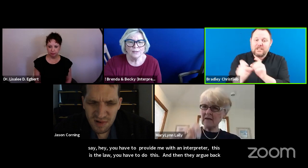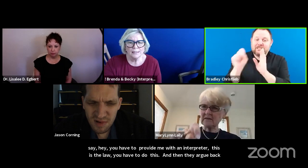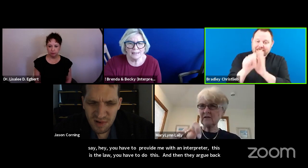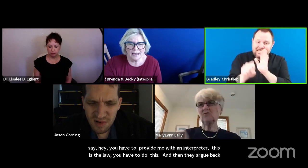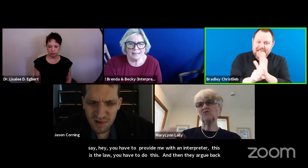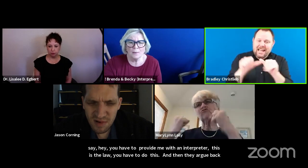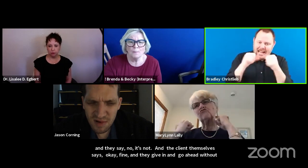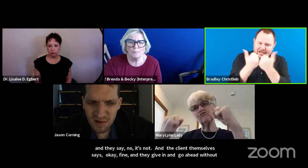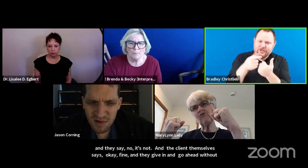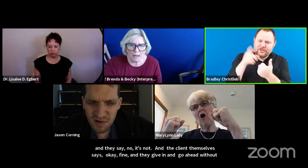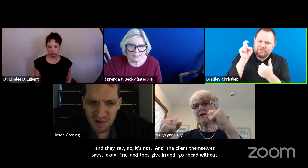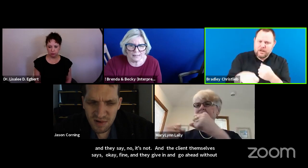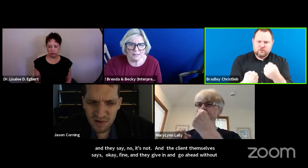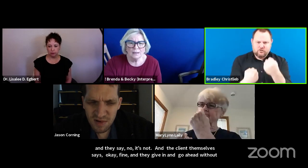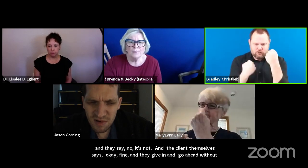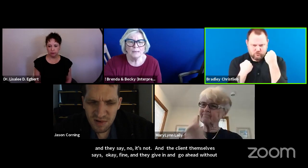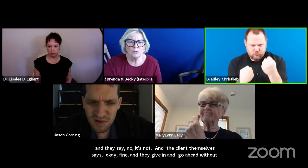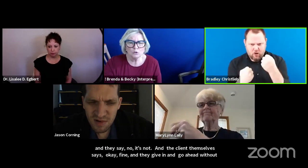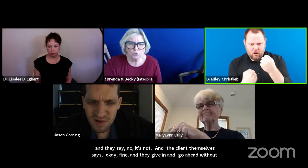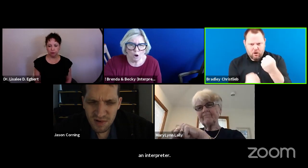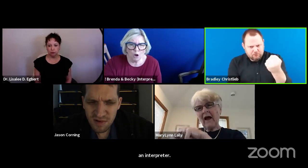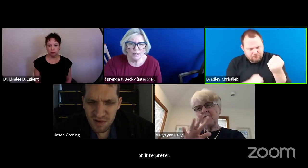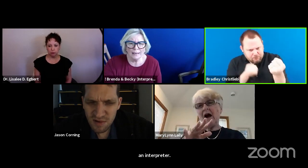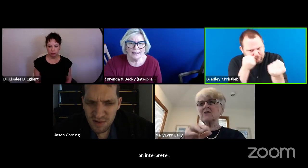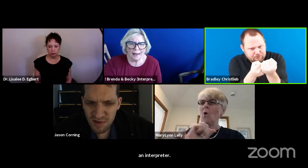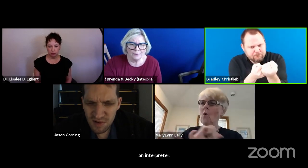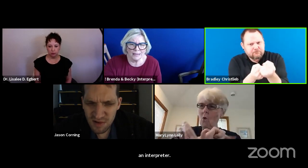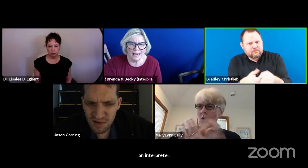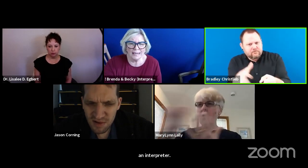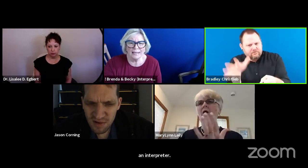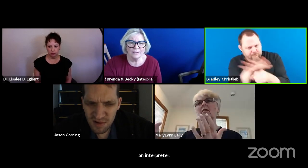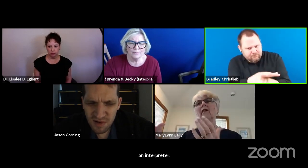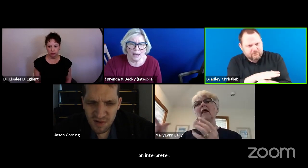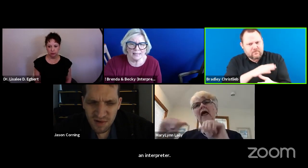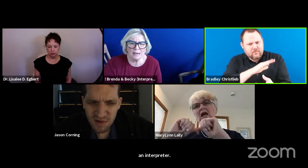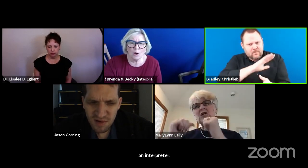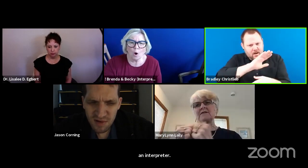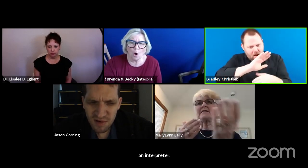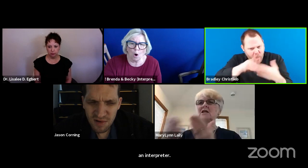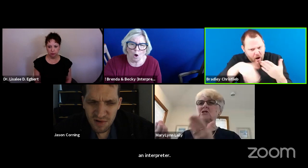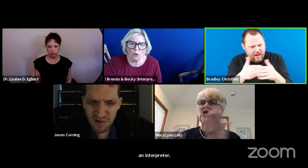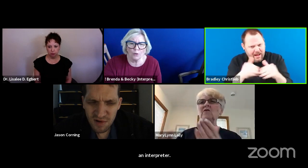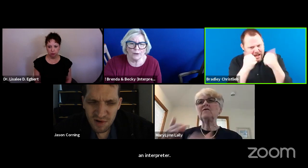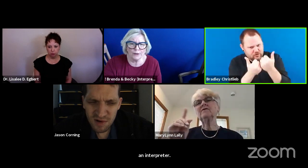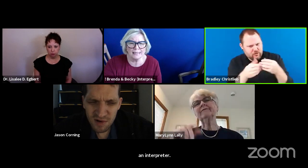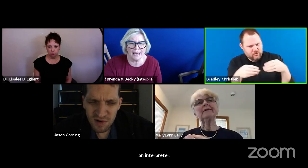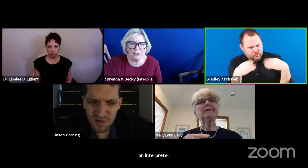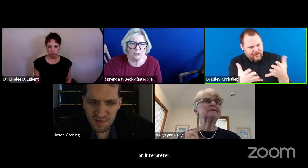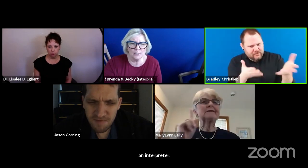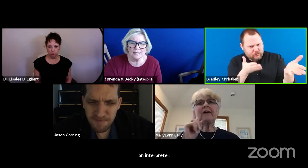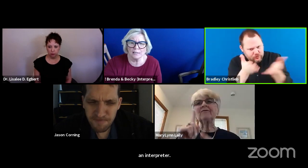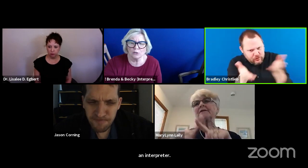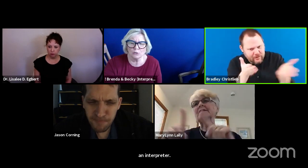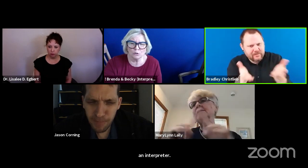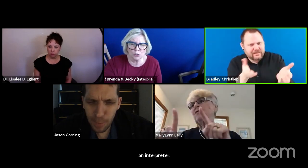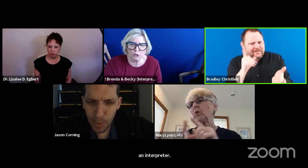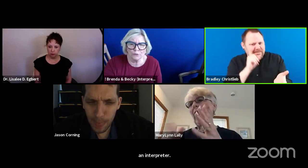The state must be strong in advocating and advising all the various agencies that serve